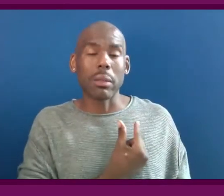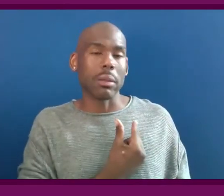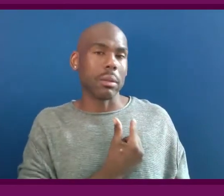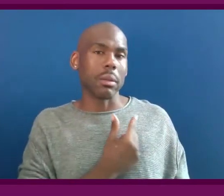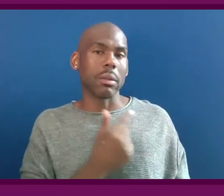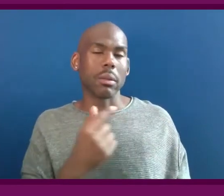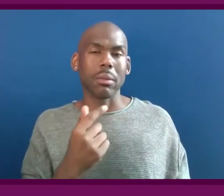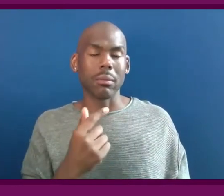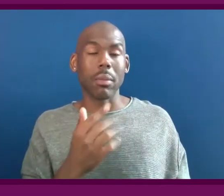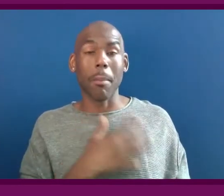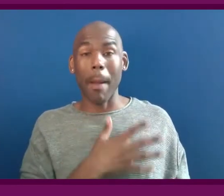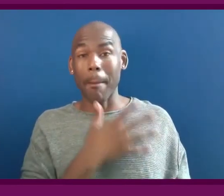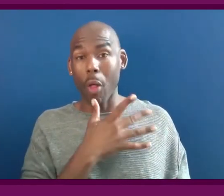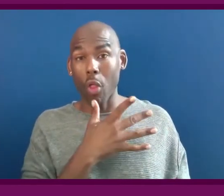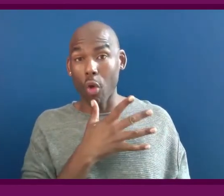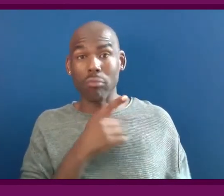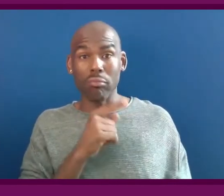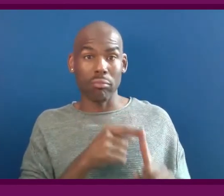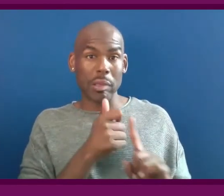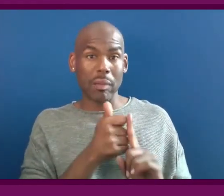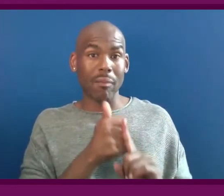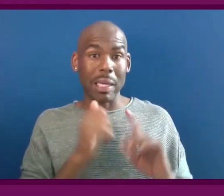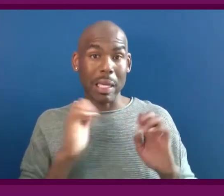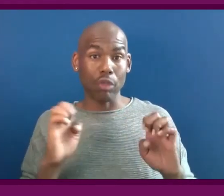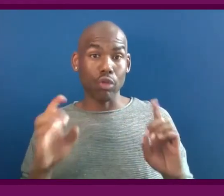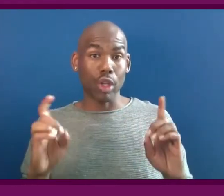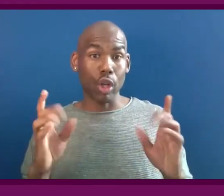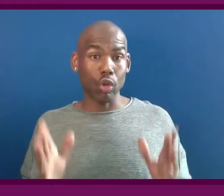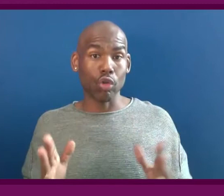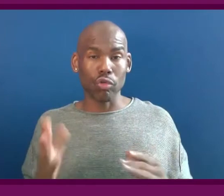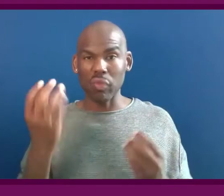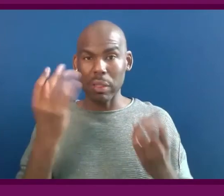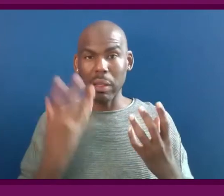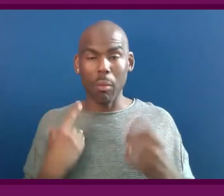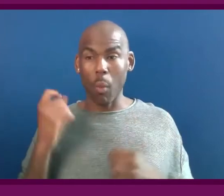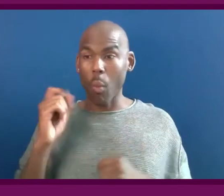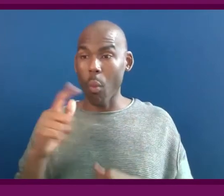And my mother is an educator and she loves to tell me all the time, "Everybody doesn't know everything that you know.